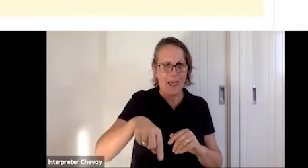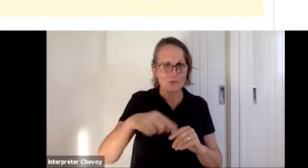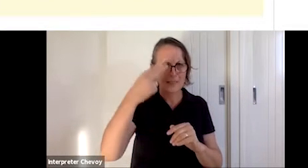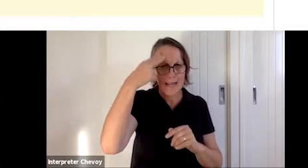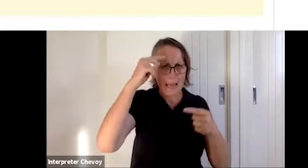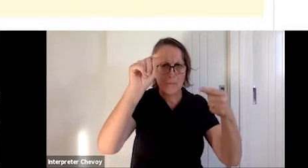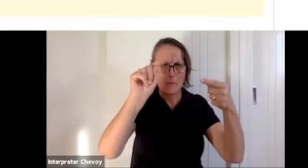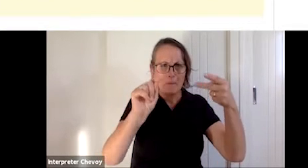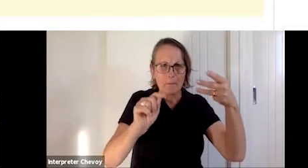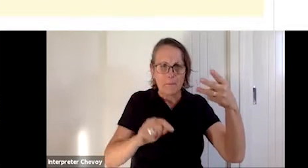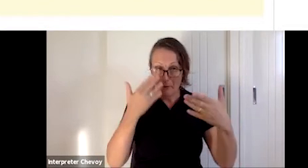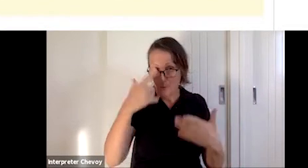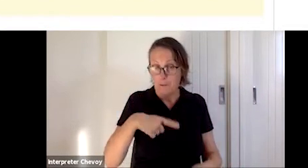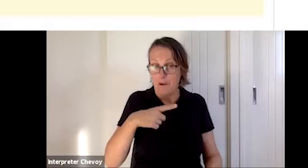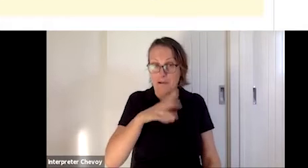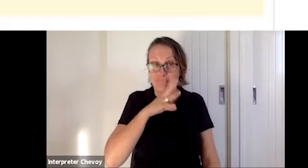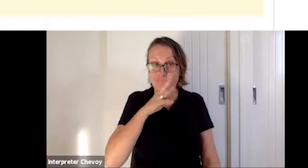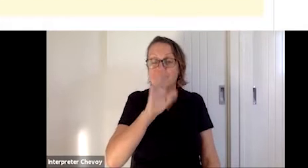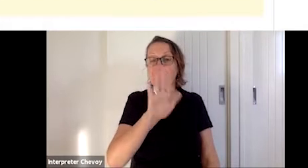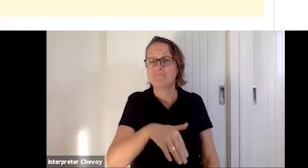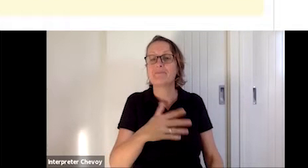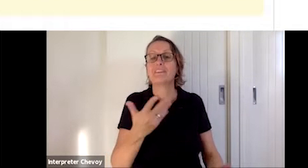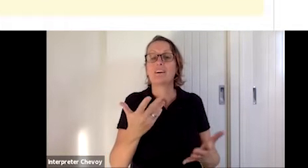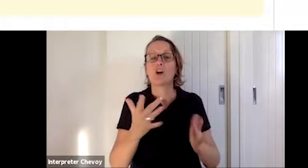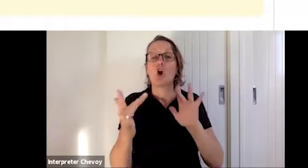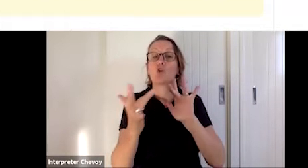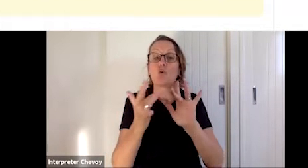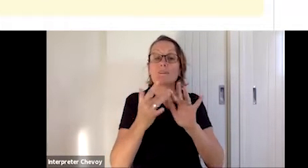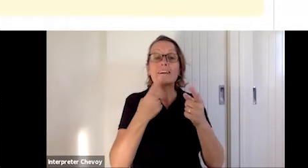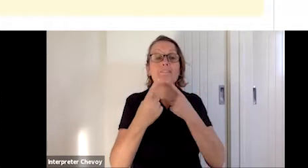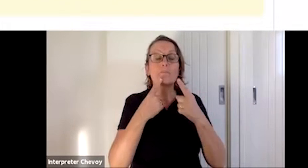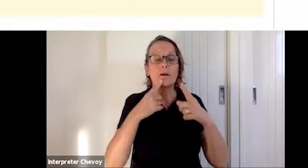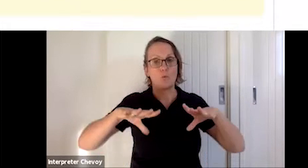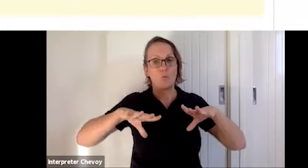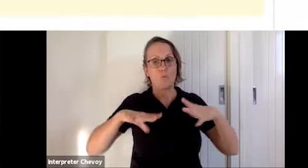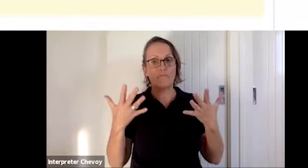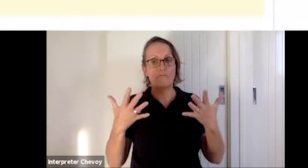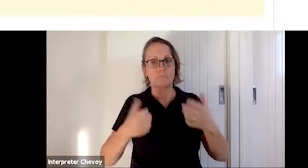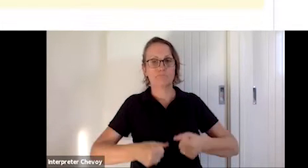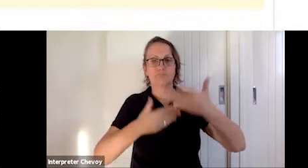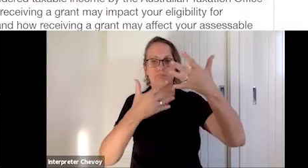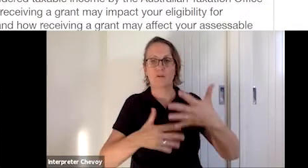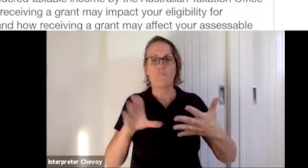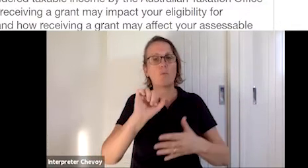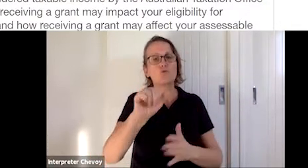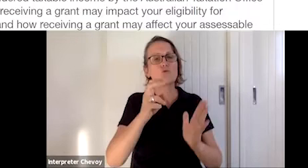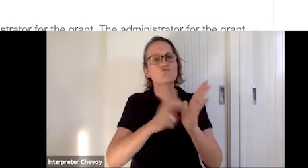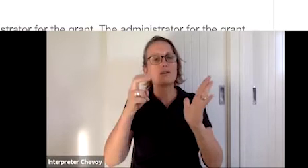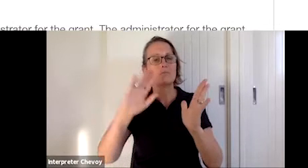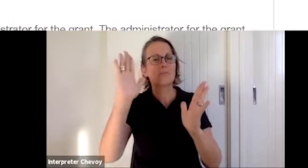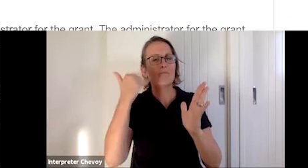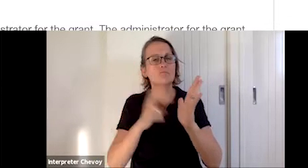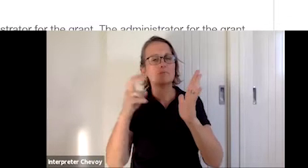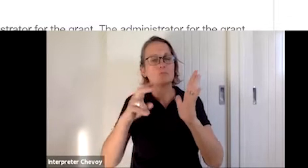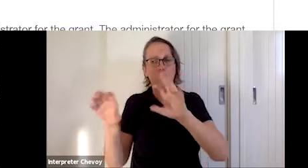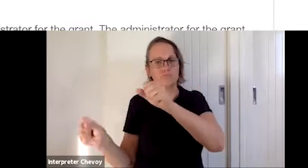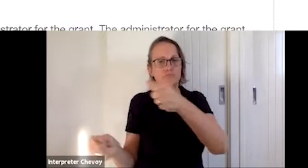Little glitch. And the contact information will automatically populate from your profile.